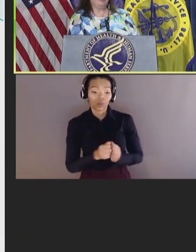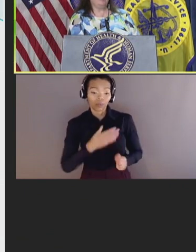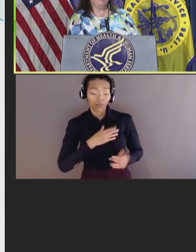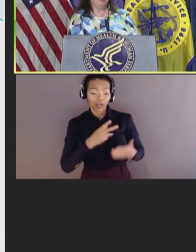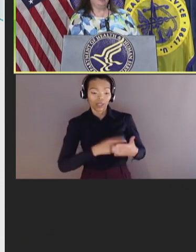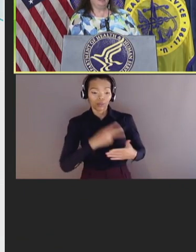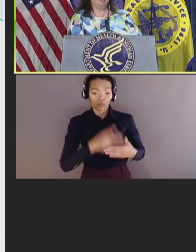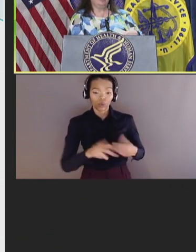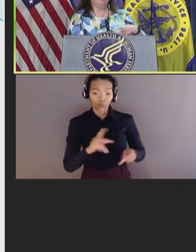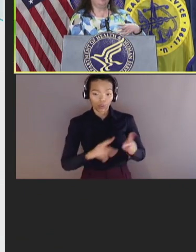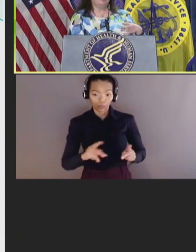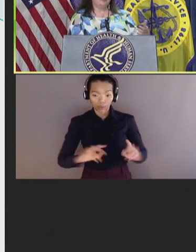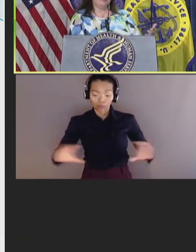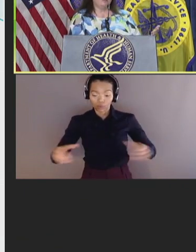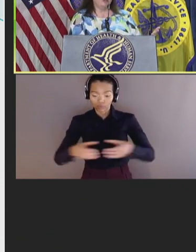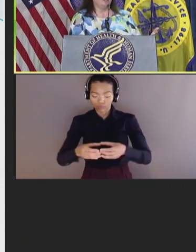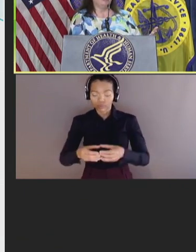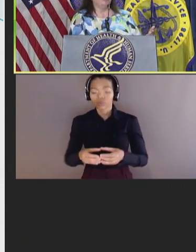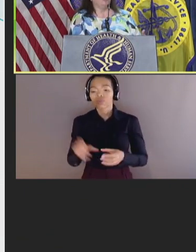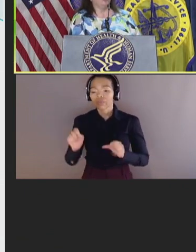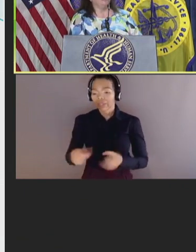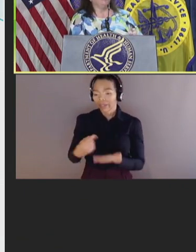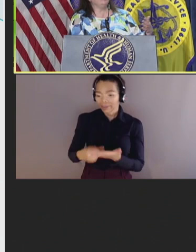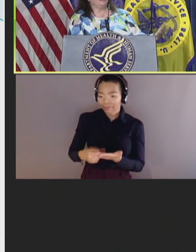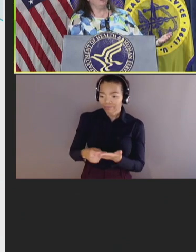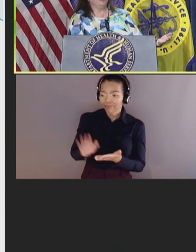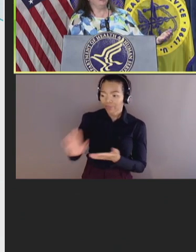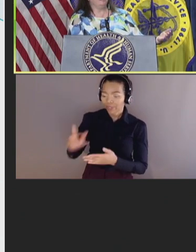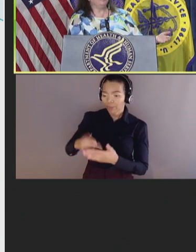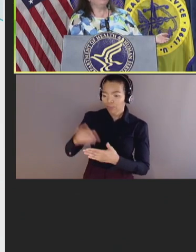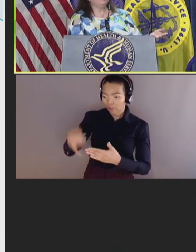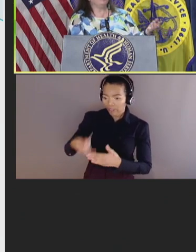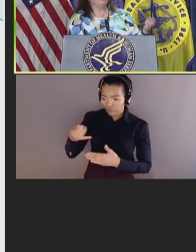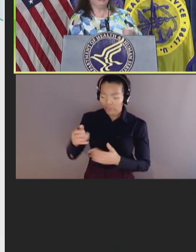opportunity to talk about the project that they're working on to other recipients, so that we can see